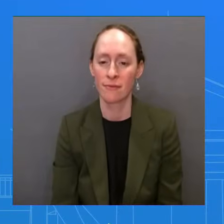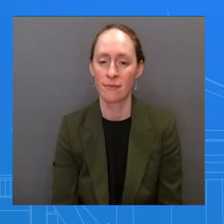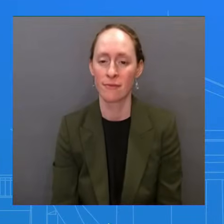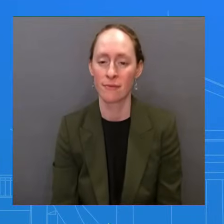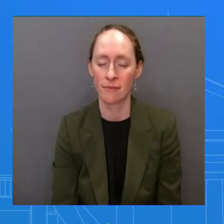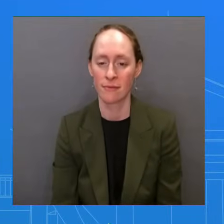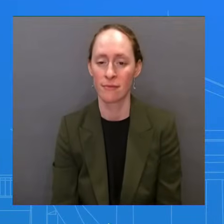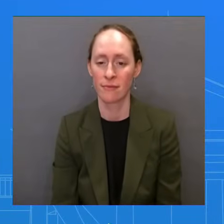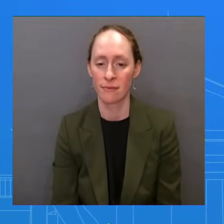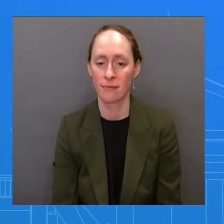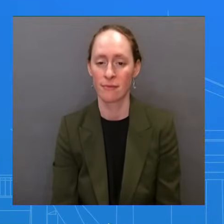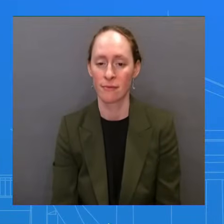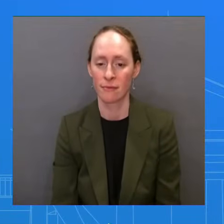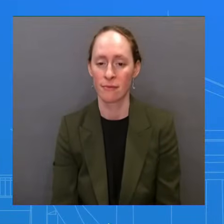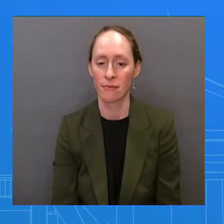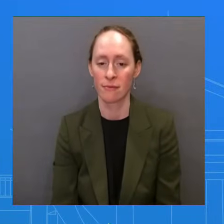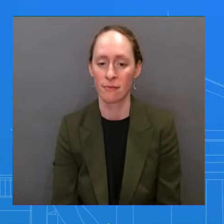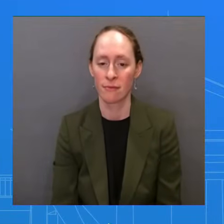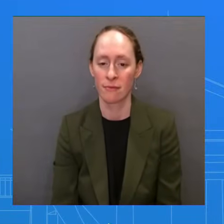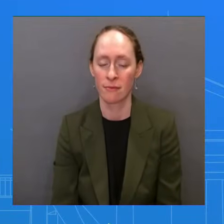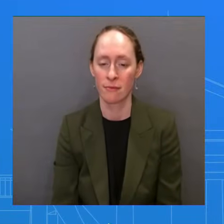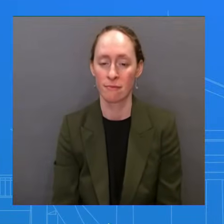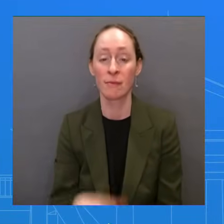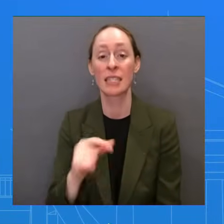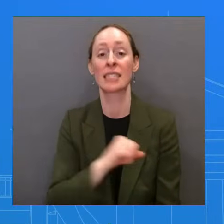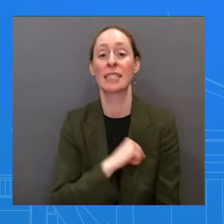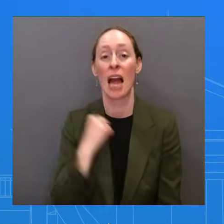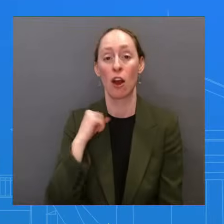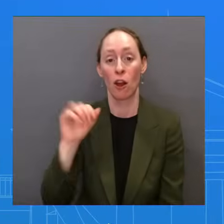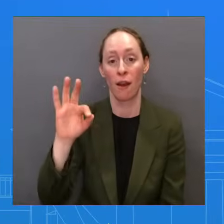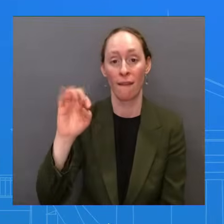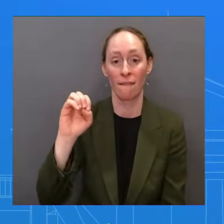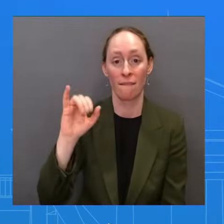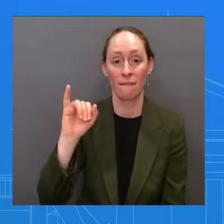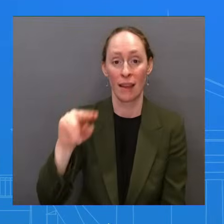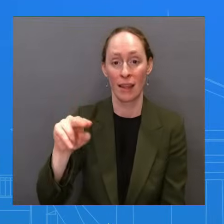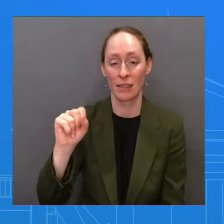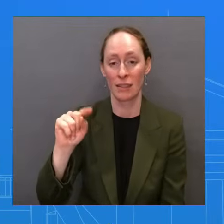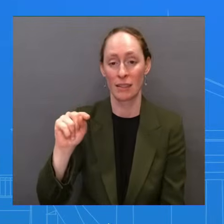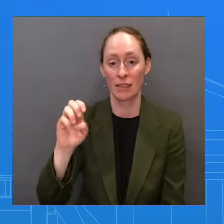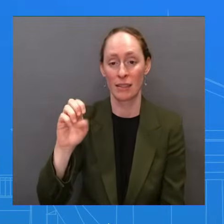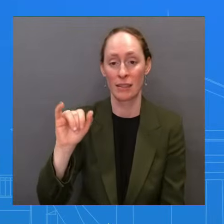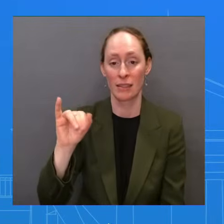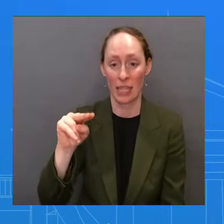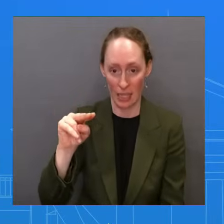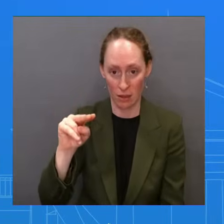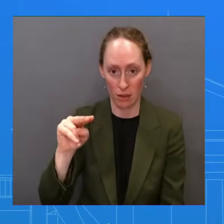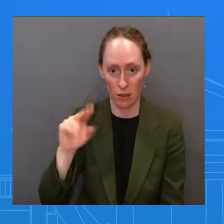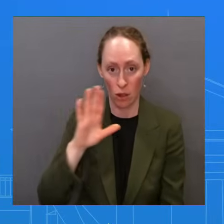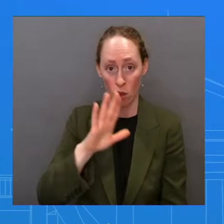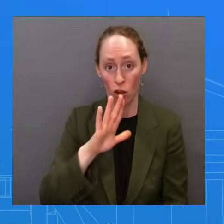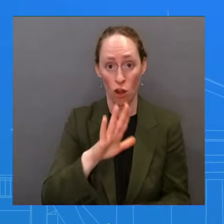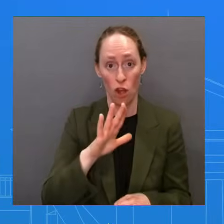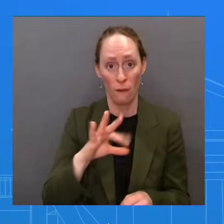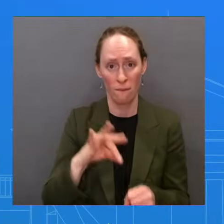as the President has said he would like, is he concerned about her prolonged absence further hindering Democrats in the Senate now that it's been two months?